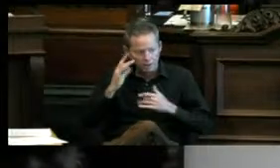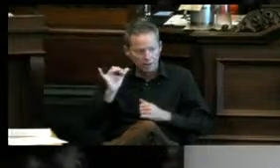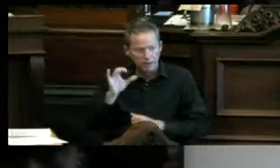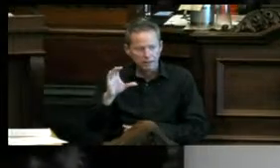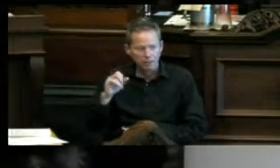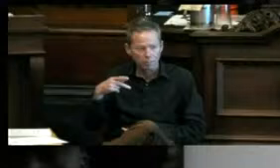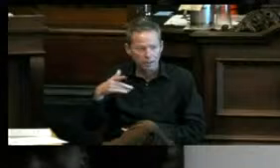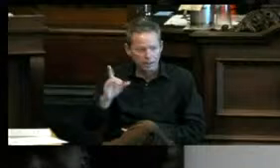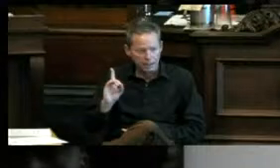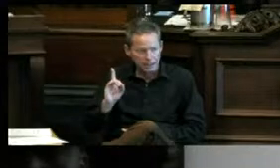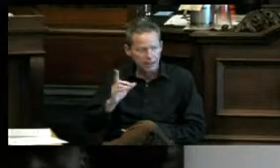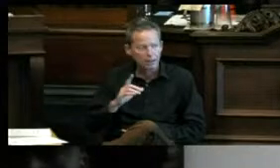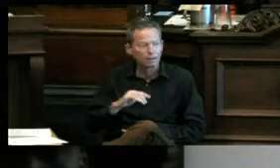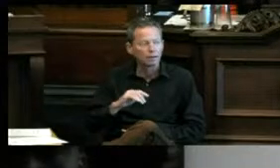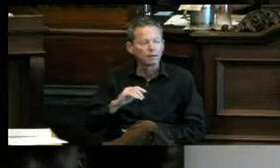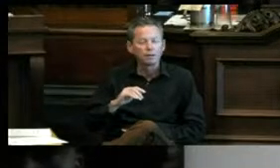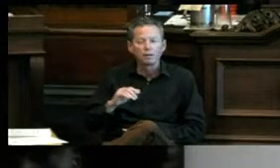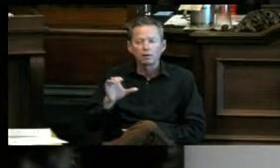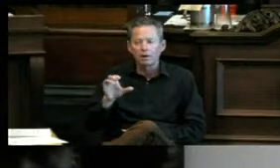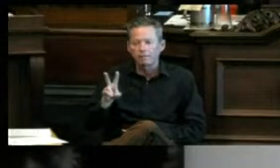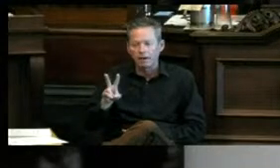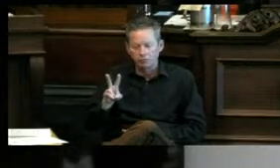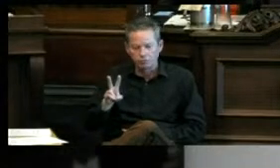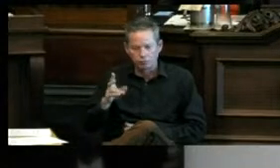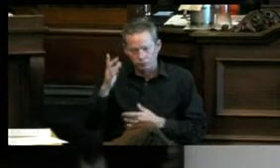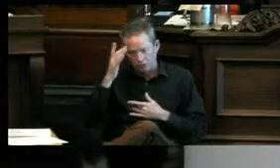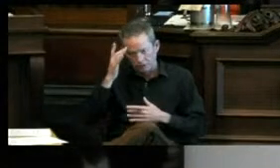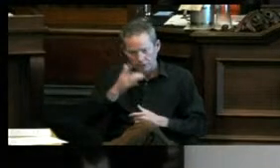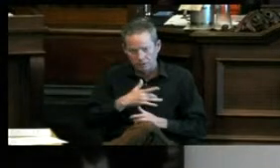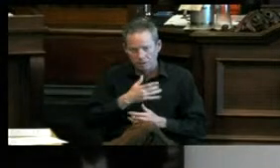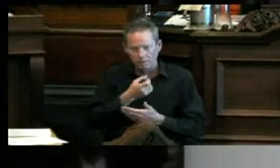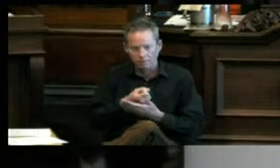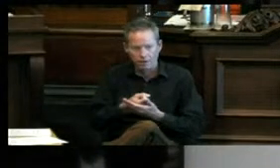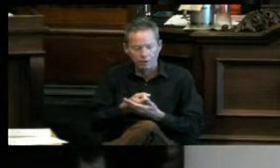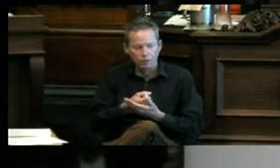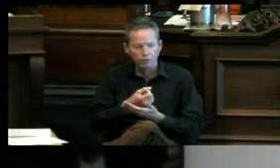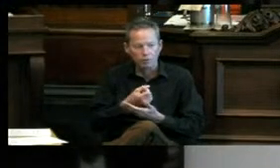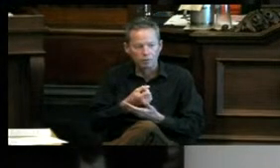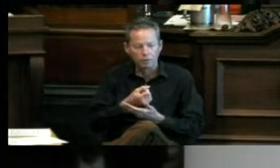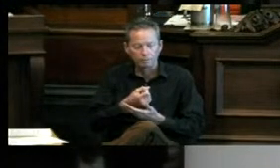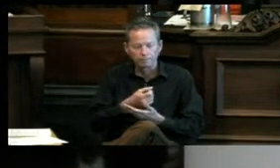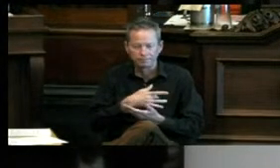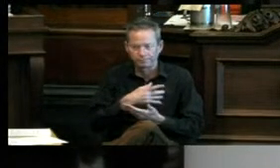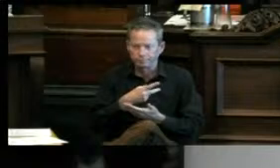focusing on diabetes, respiratory ailments such as